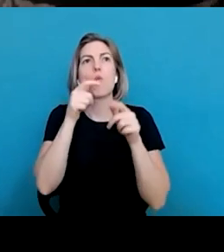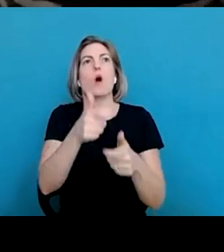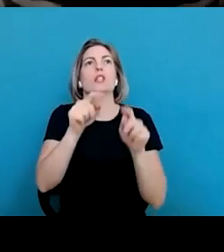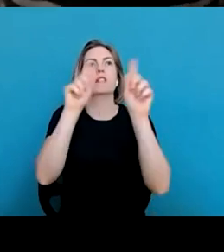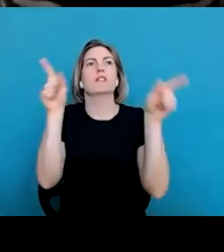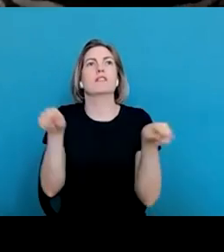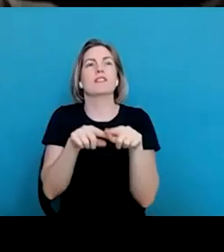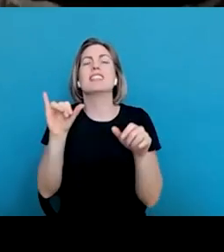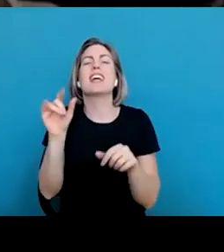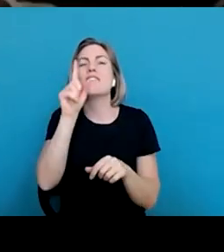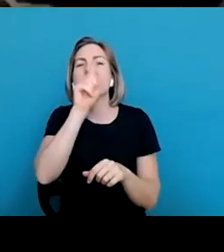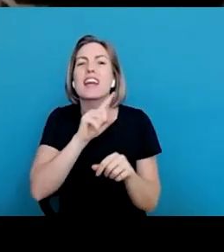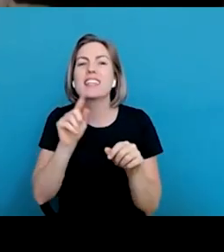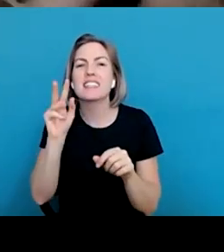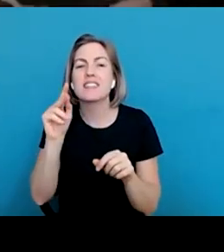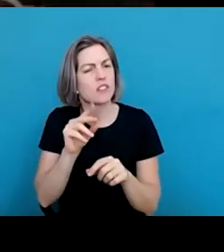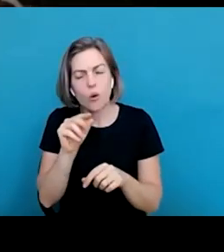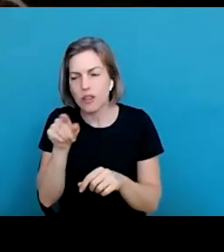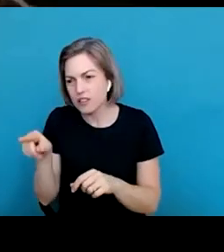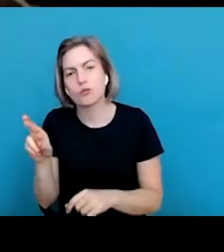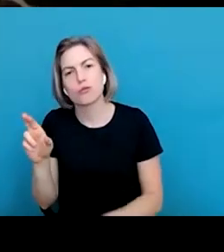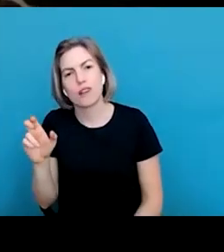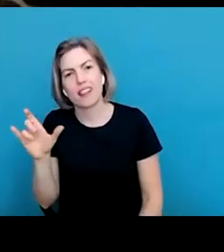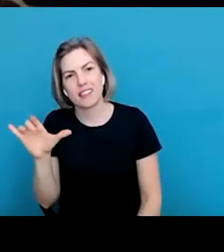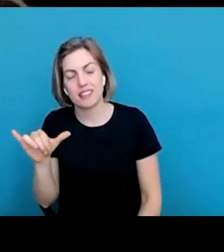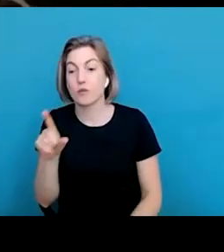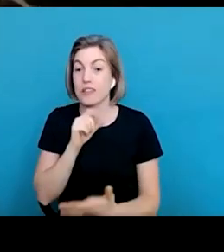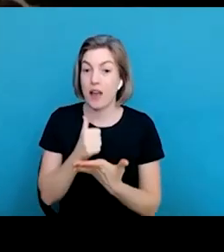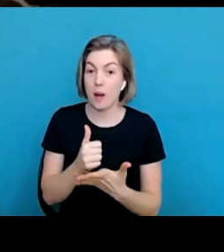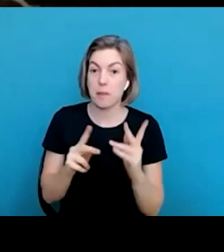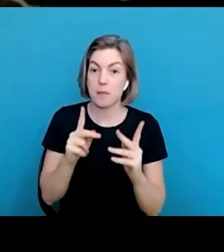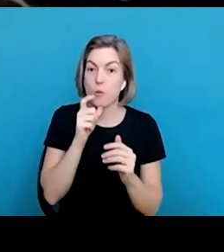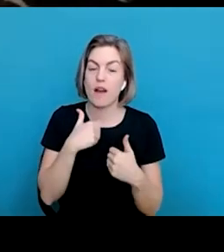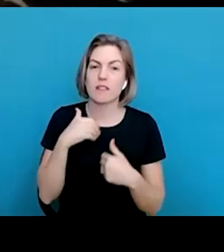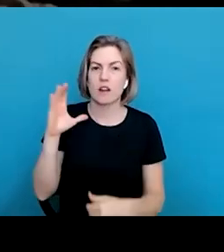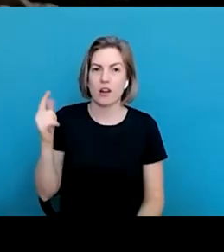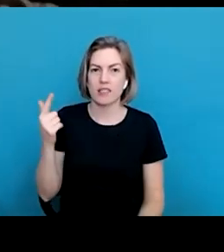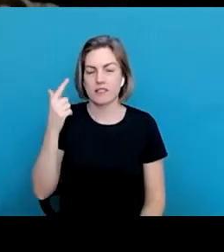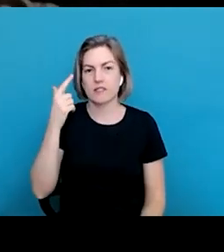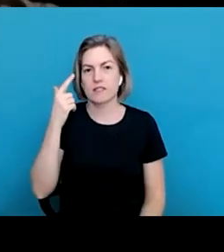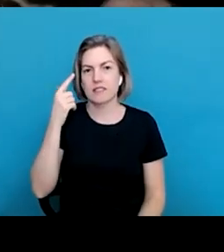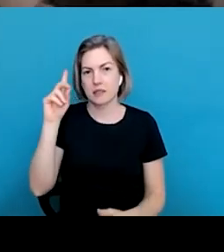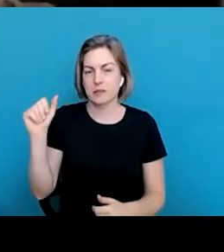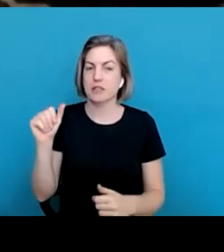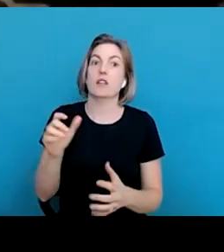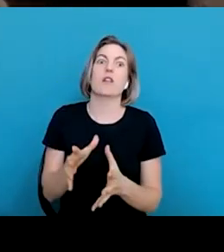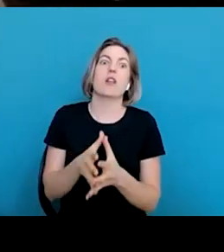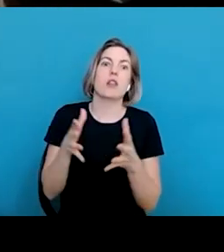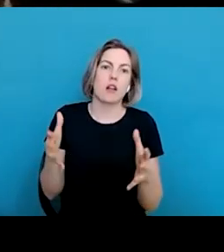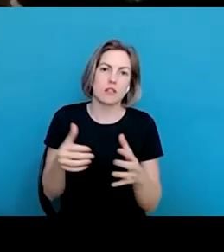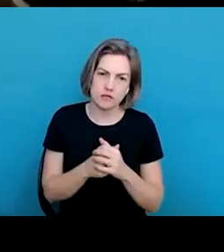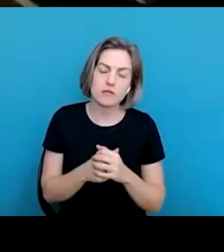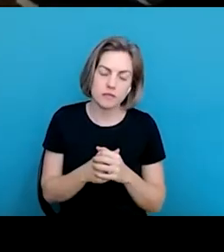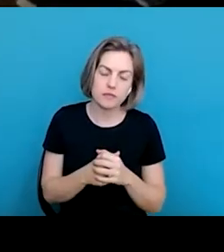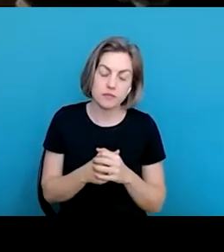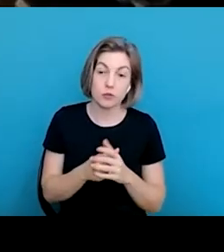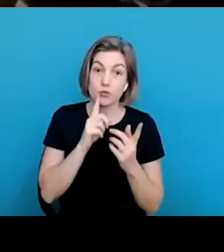This was a reality that helped people with cognitive disabilities enormously and it worked.